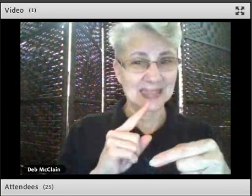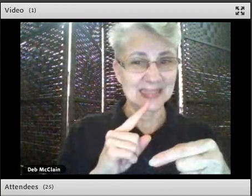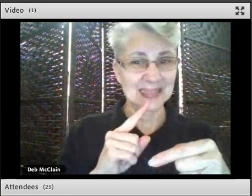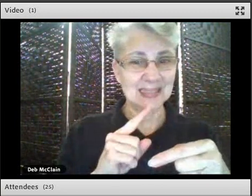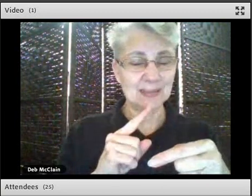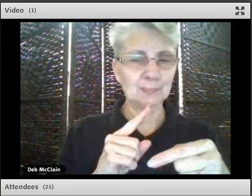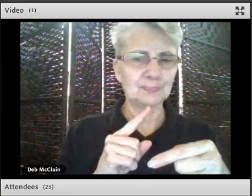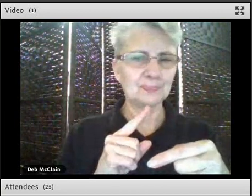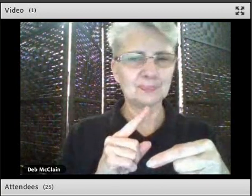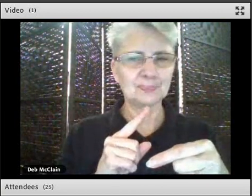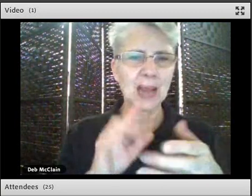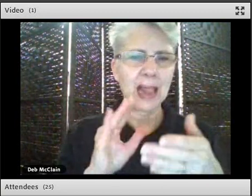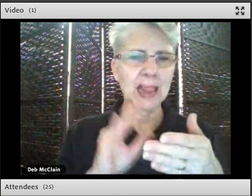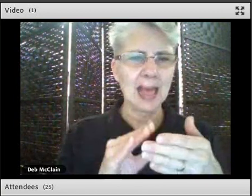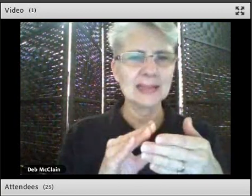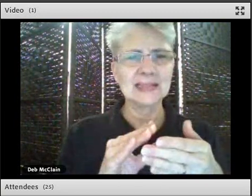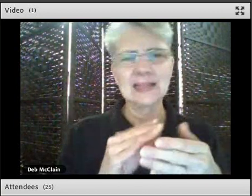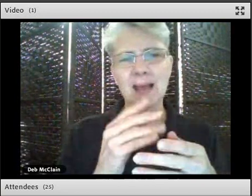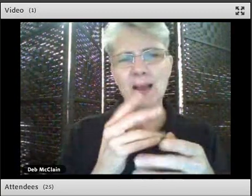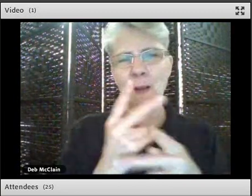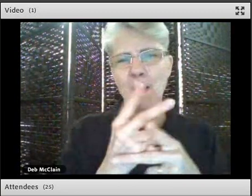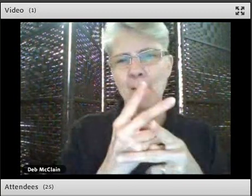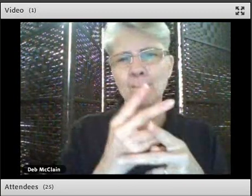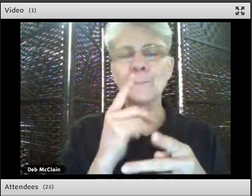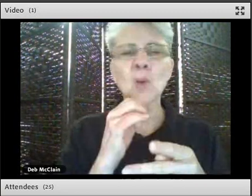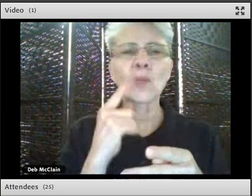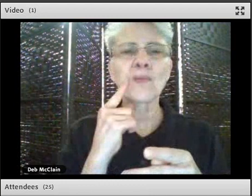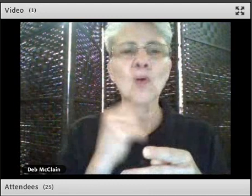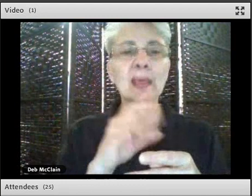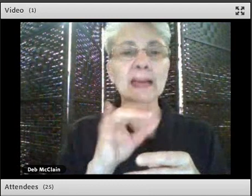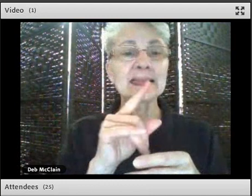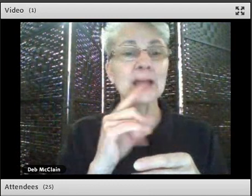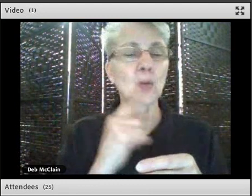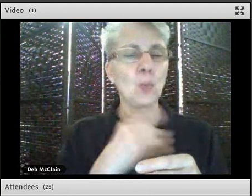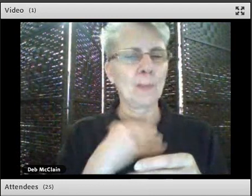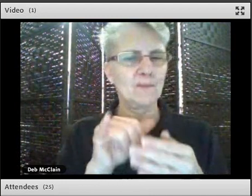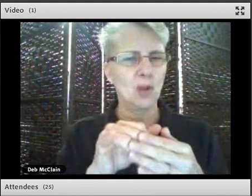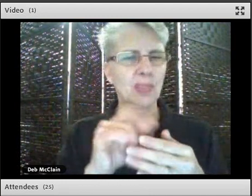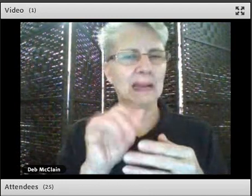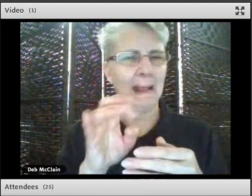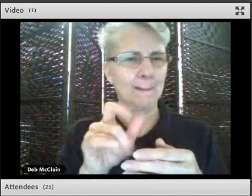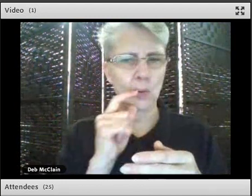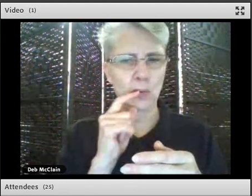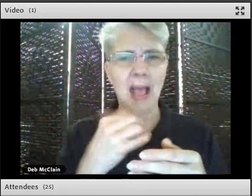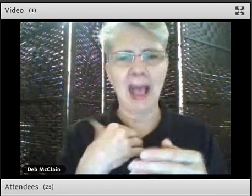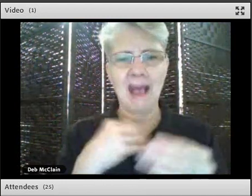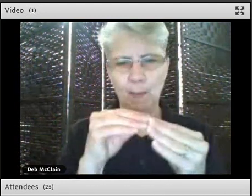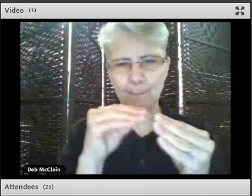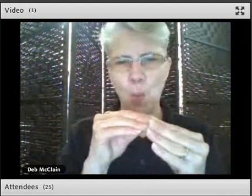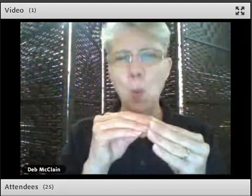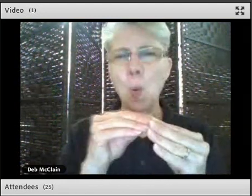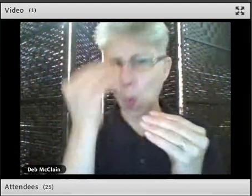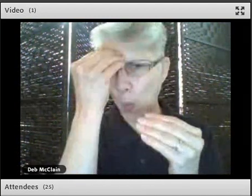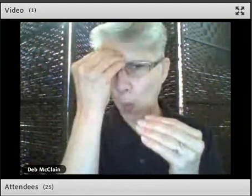And it will have the title. It will have the statement of responsibility, usually. There will be copyright dates on there.